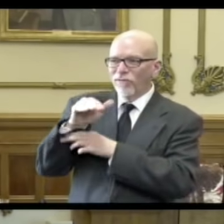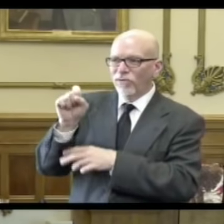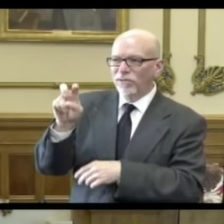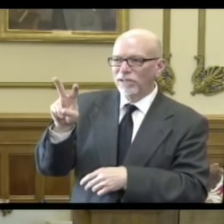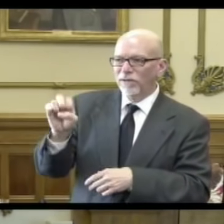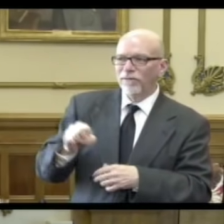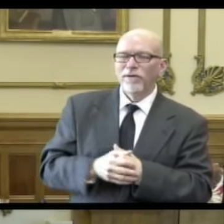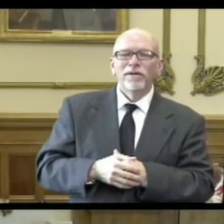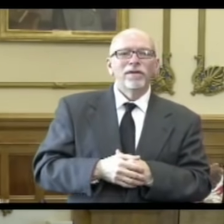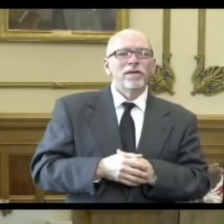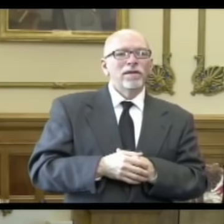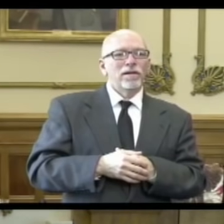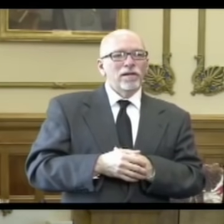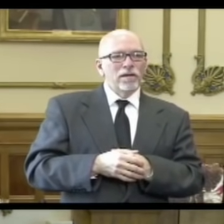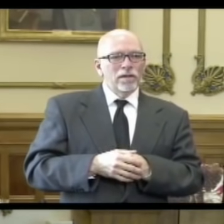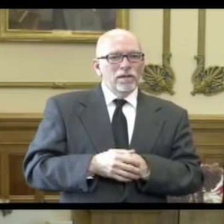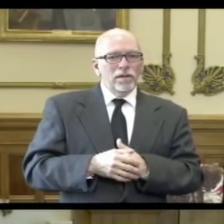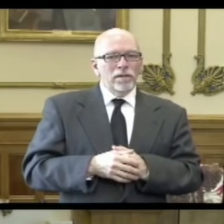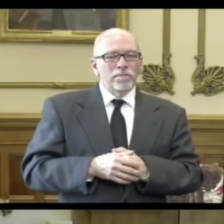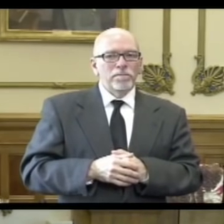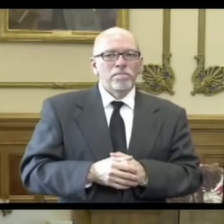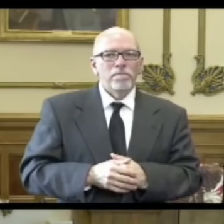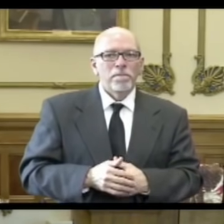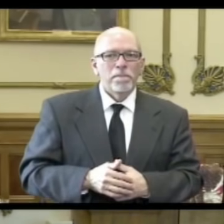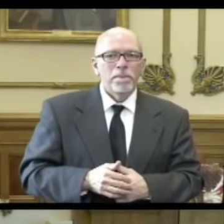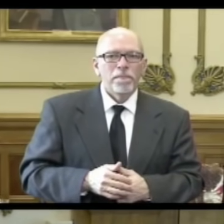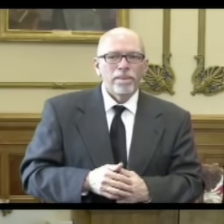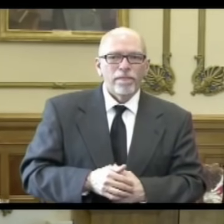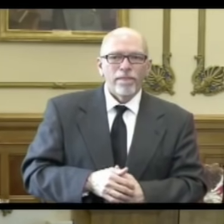LINDSAY TO SHARE. STEVE WITH KPC MEDIA.